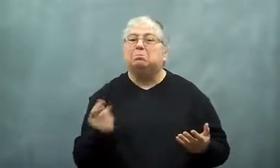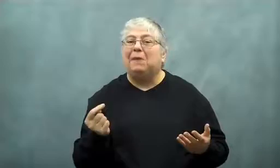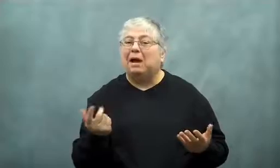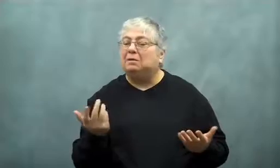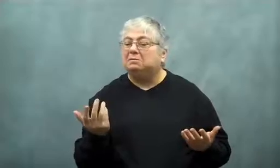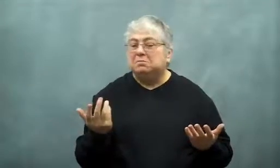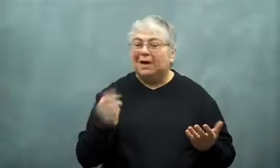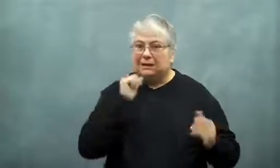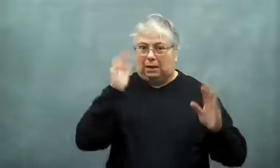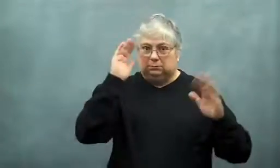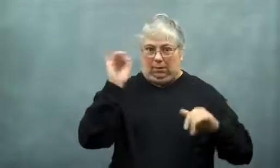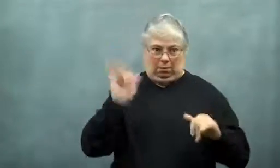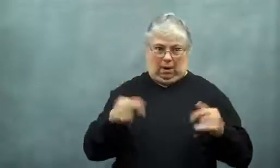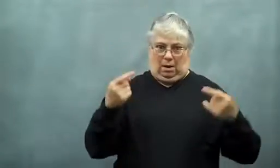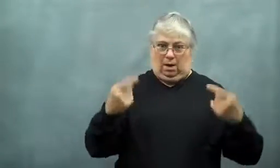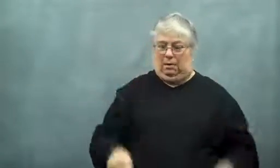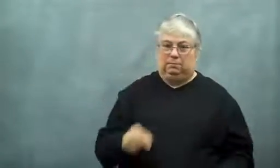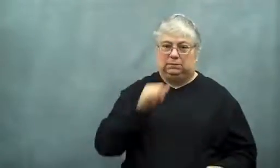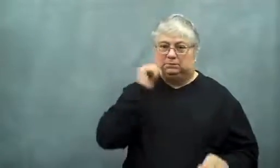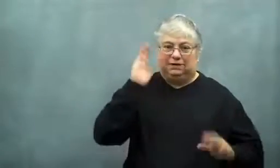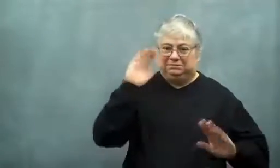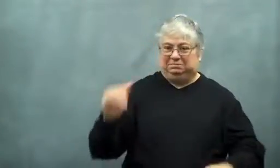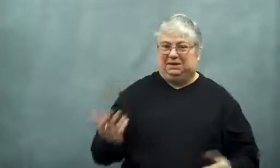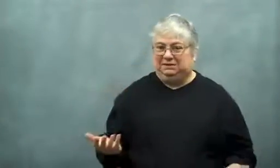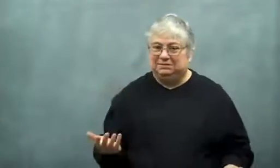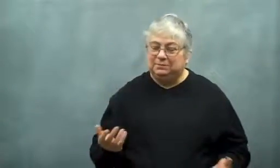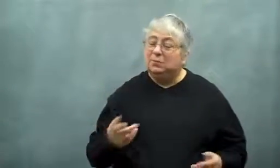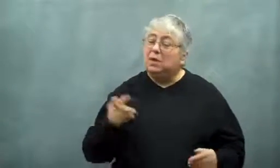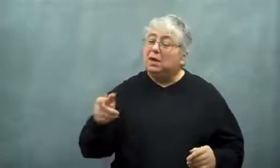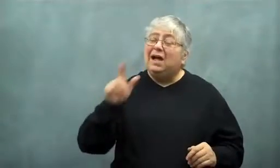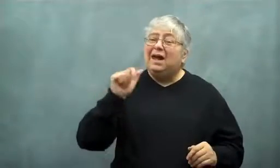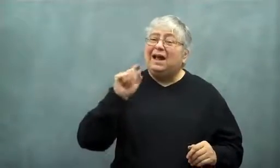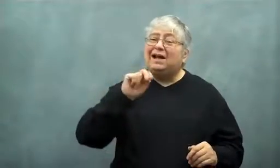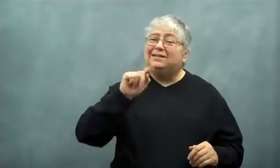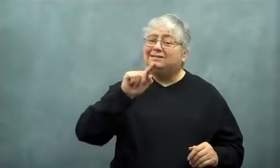but never expected what happened.